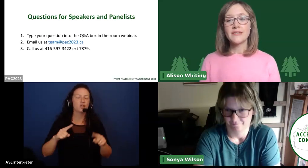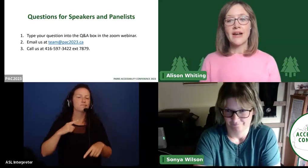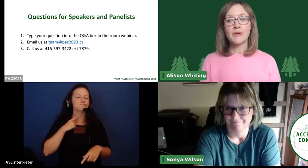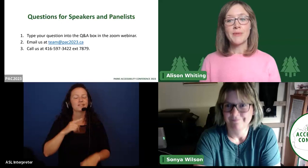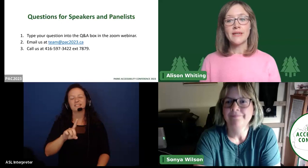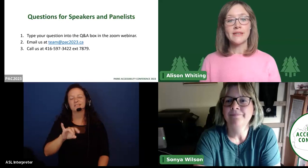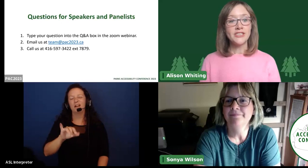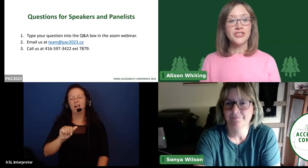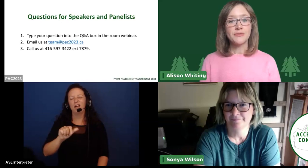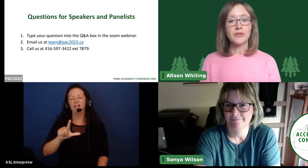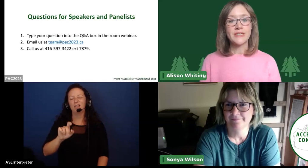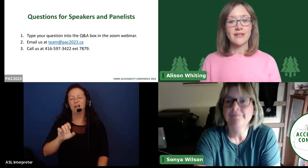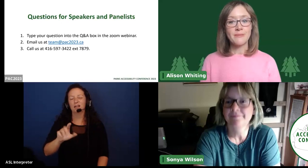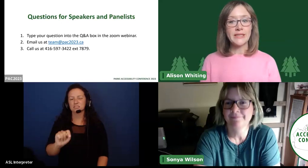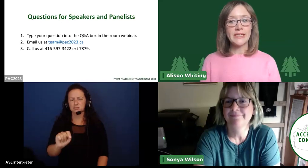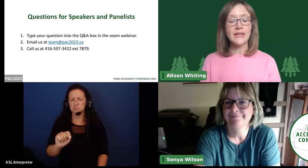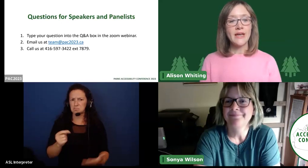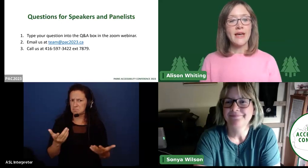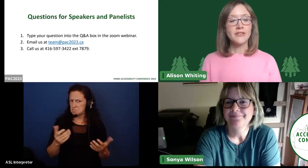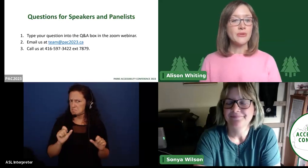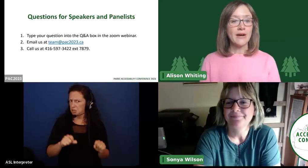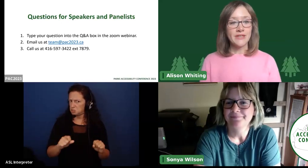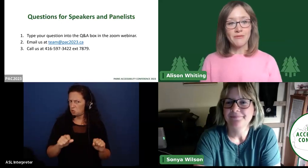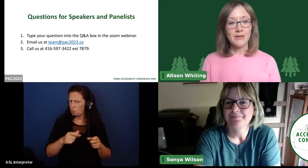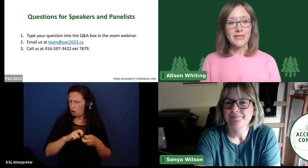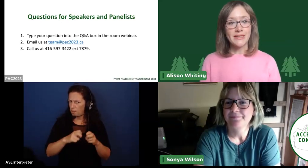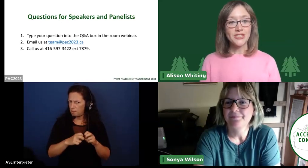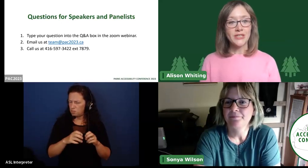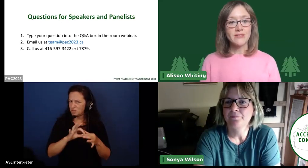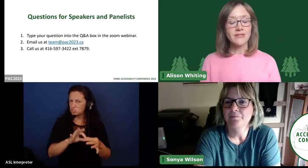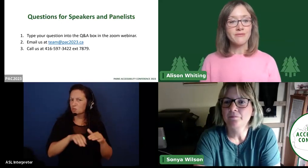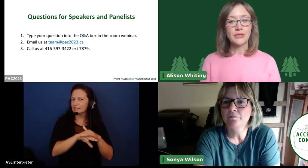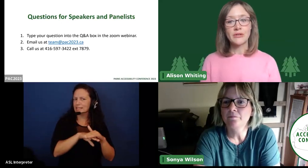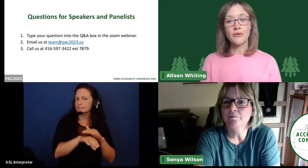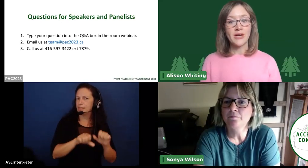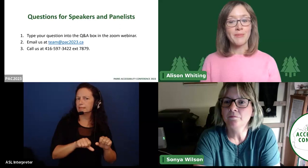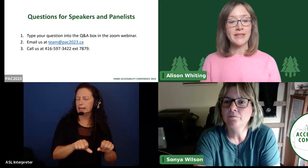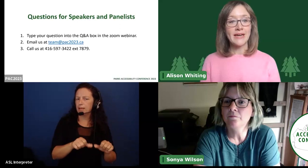could this ever be an issue for accessibility and do you have any recommendations for overcoming